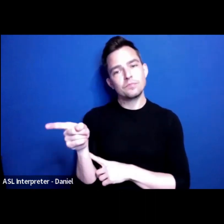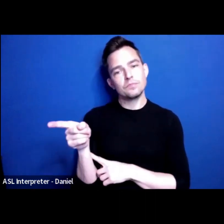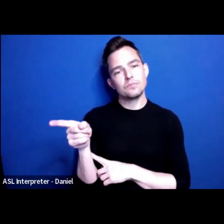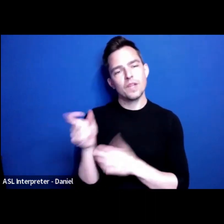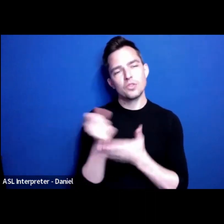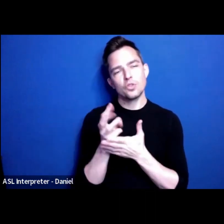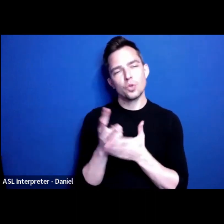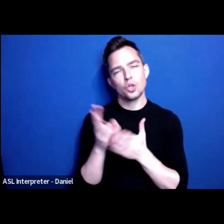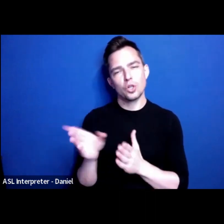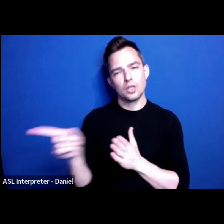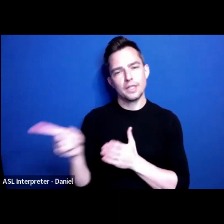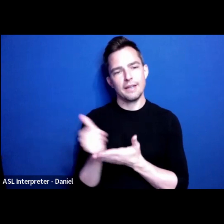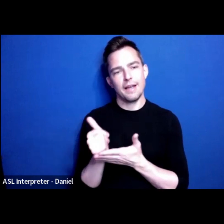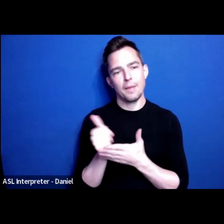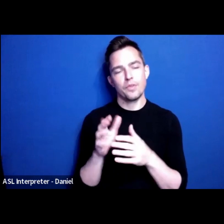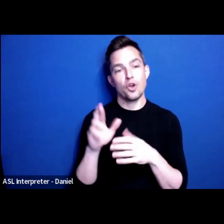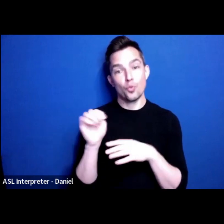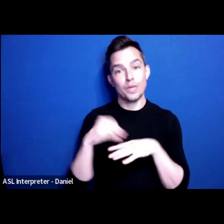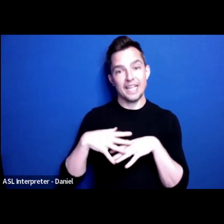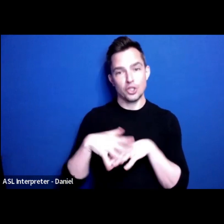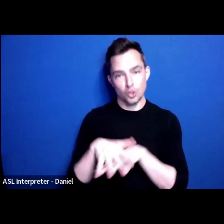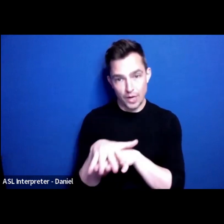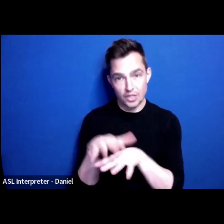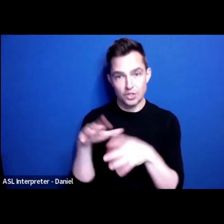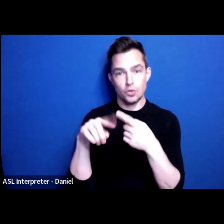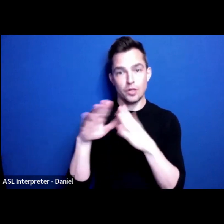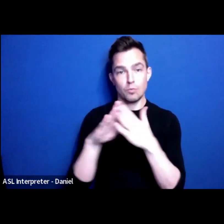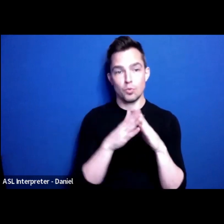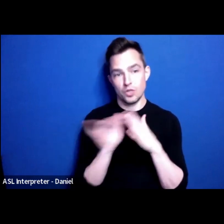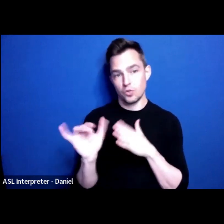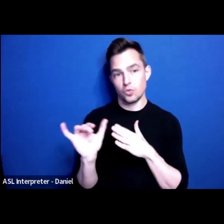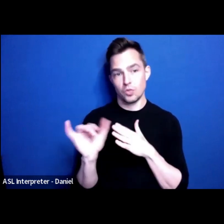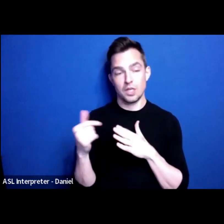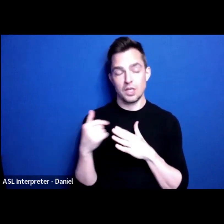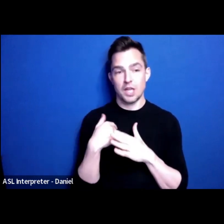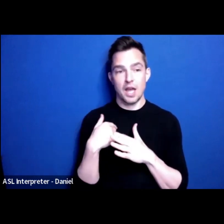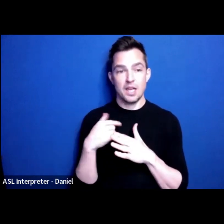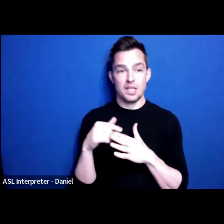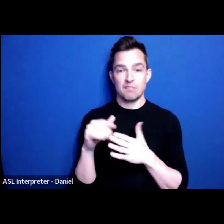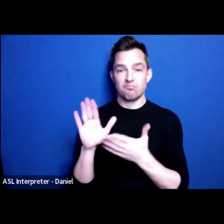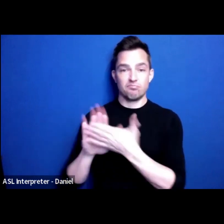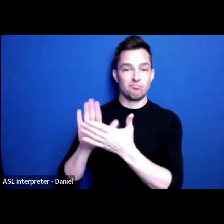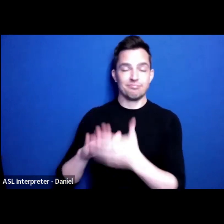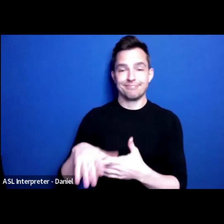but he helped with reintegration into the community. And I credit 99% Well, I'm gonna give him